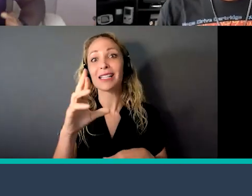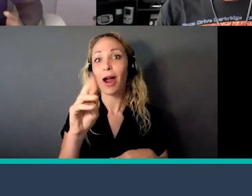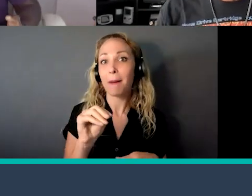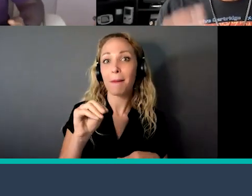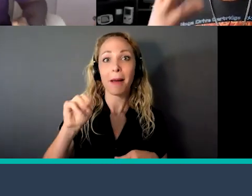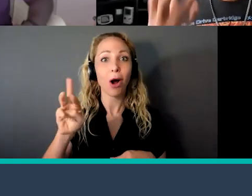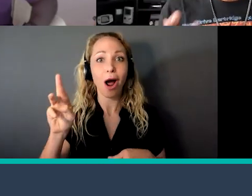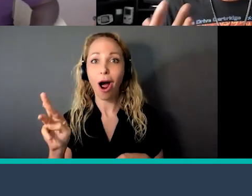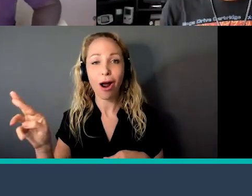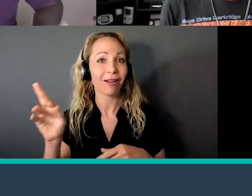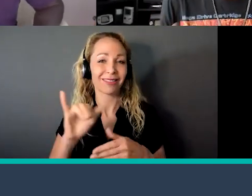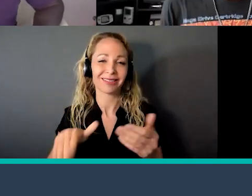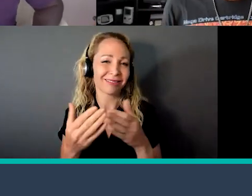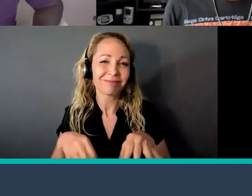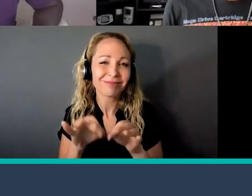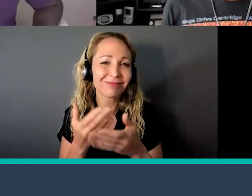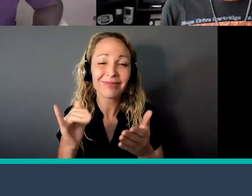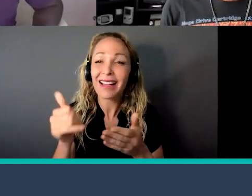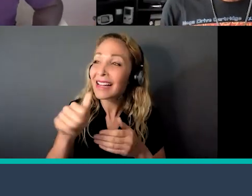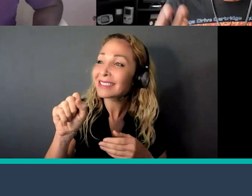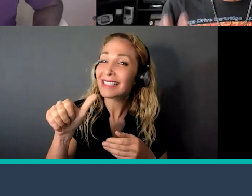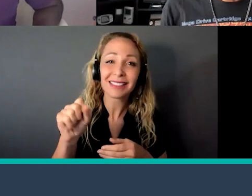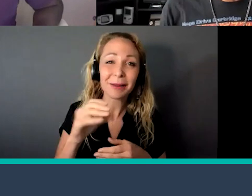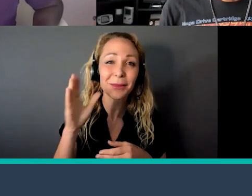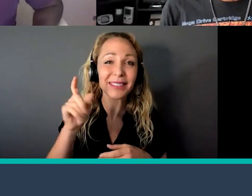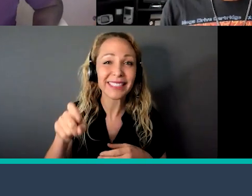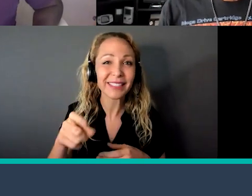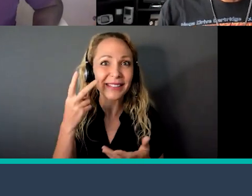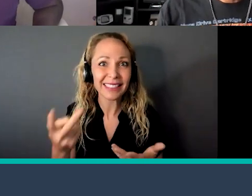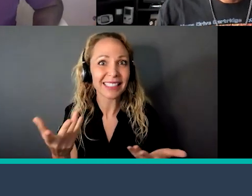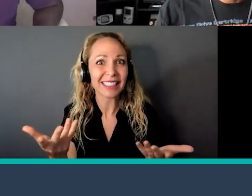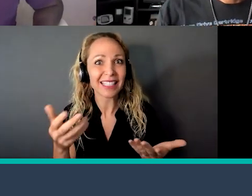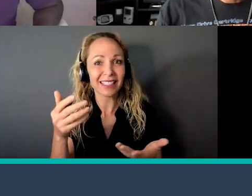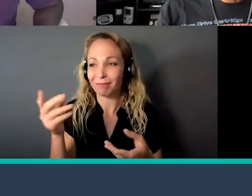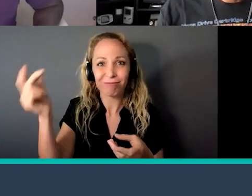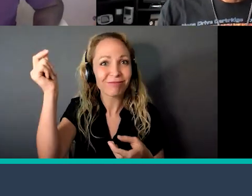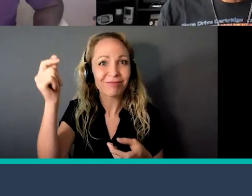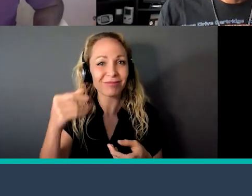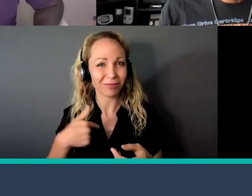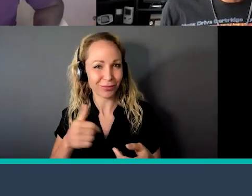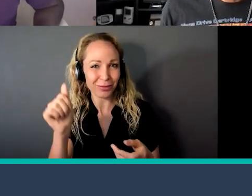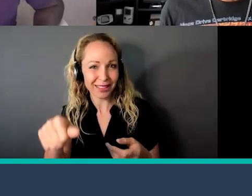THINGS THAT A SASS COMPANY IS ABLE TO SEE AT AN ARM